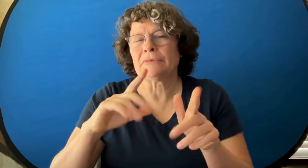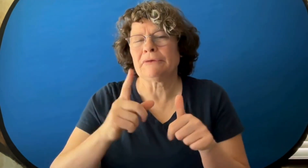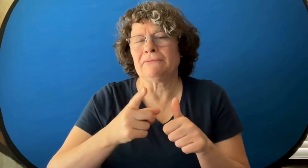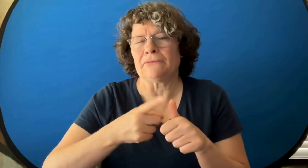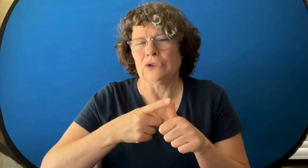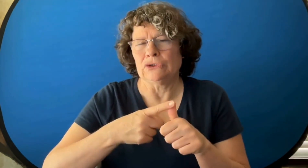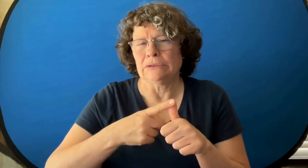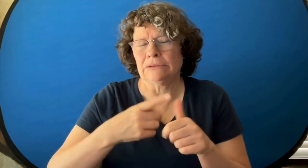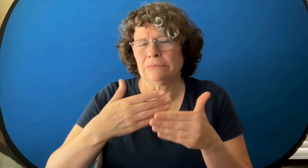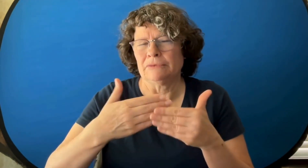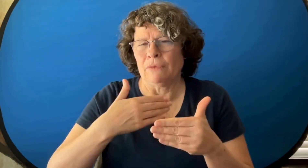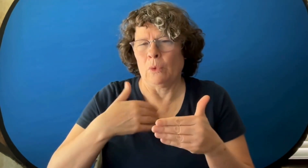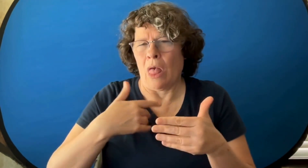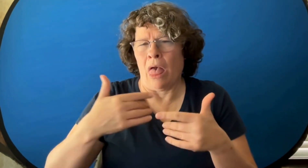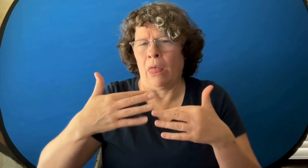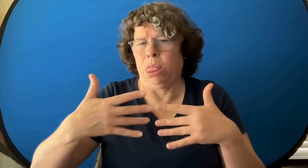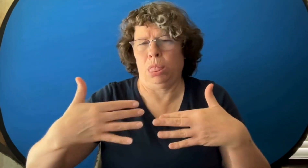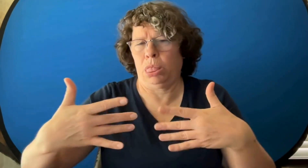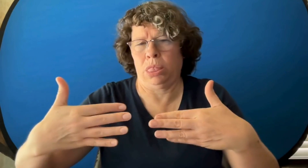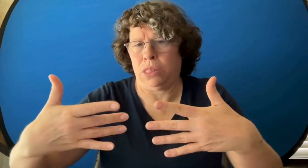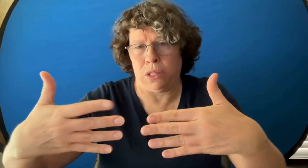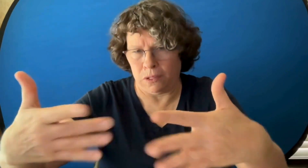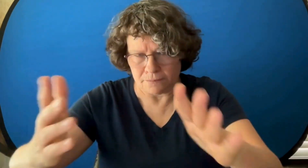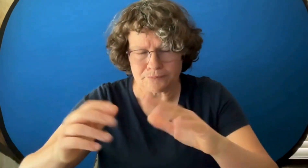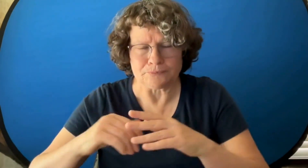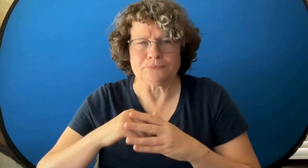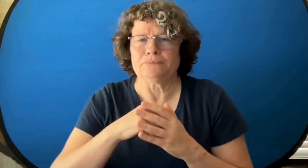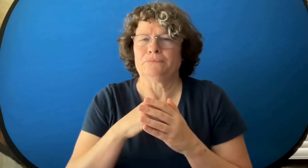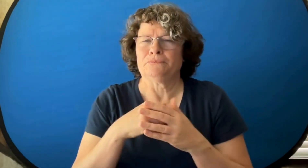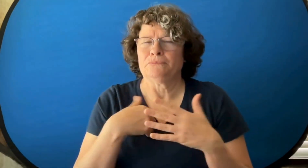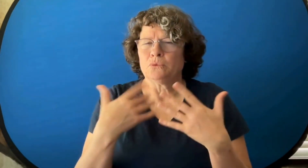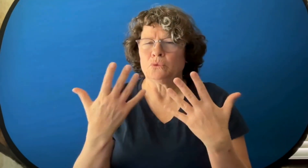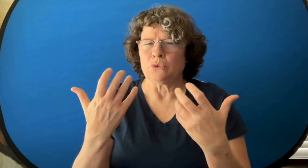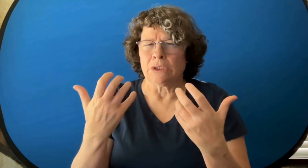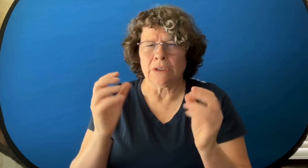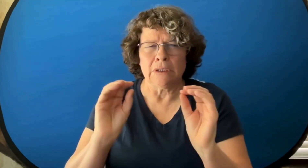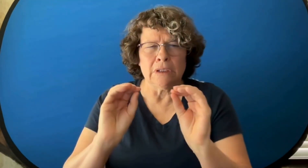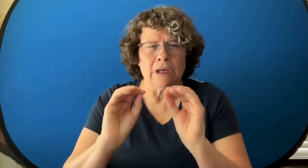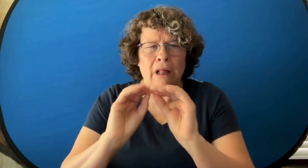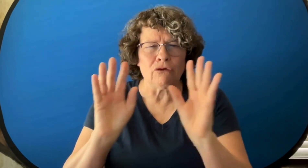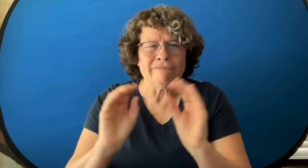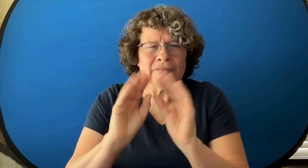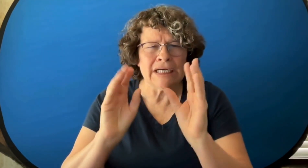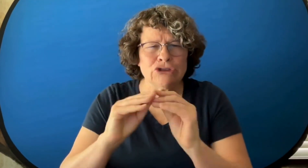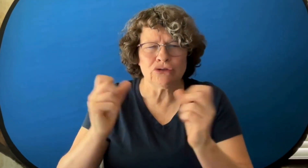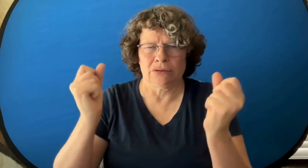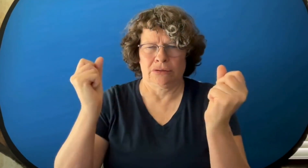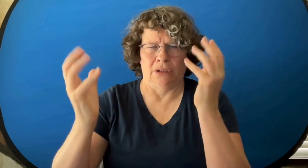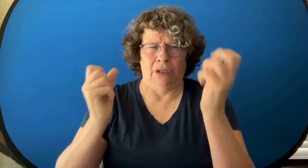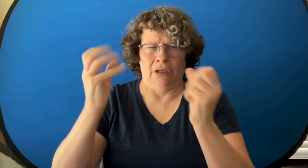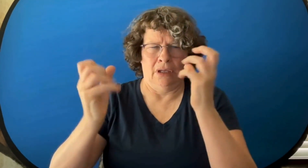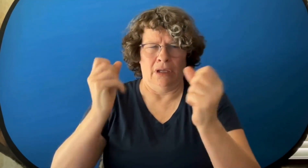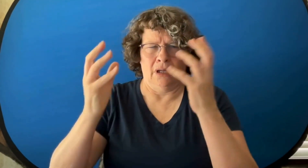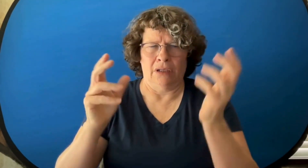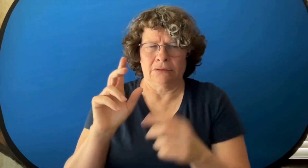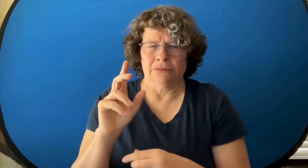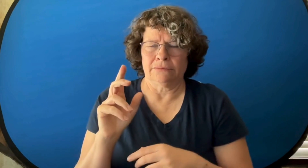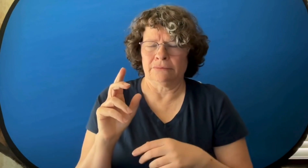First of all, before I start with the topic, I want a clarification with the signs